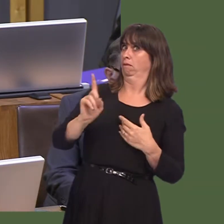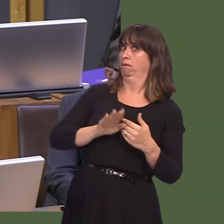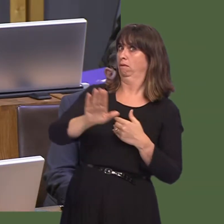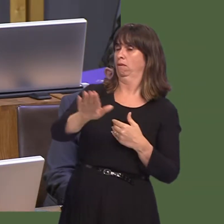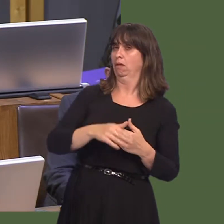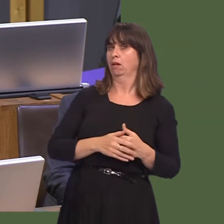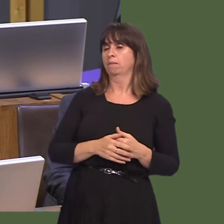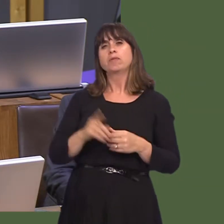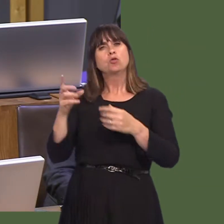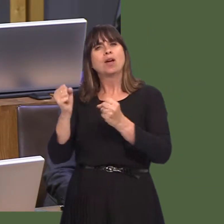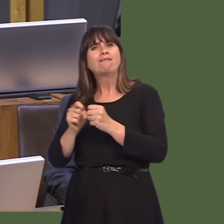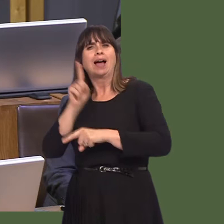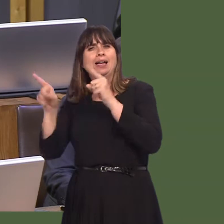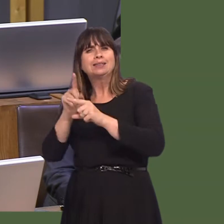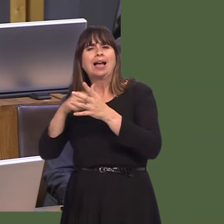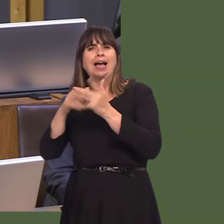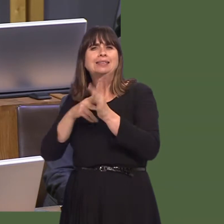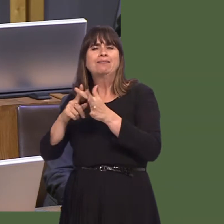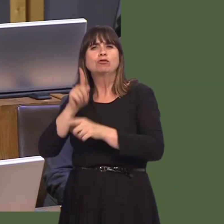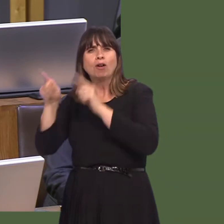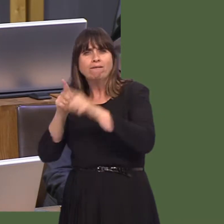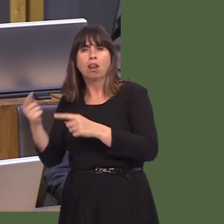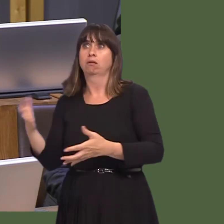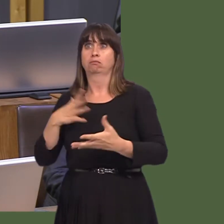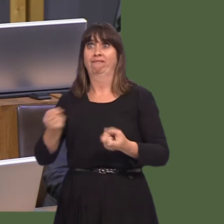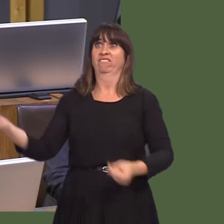agenda, as we've just heard, and we want people visiting Wales and some of our most important